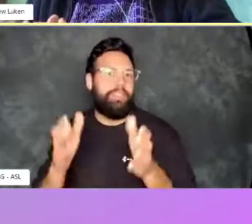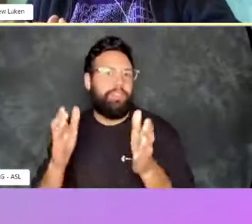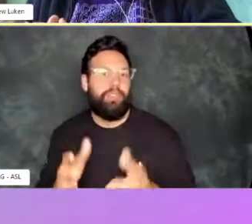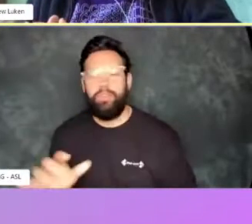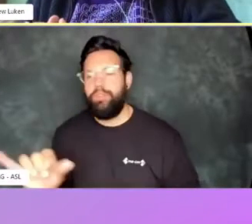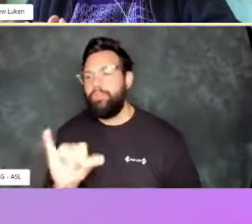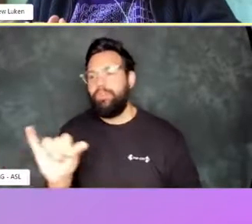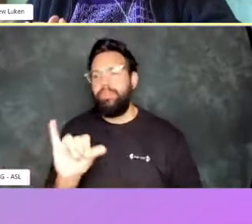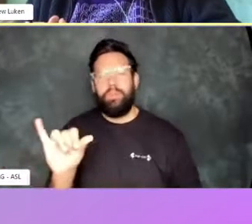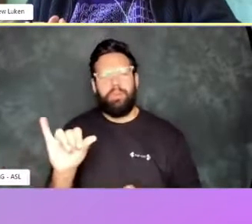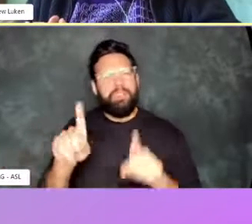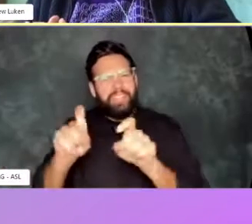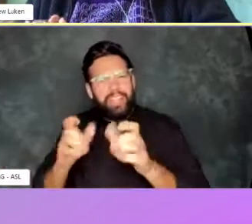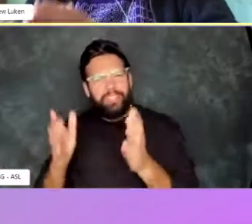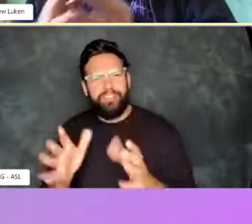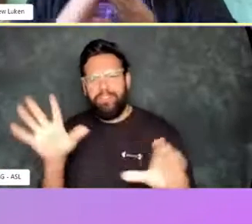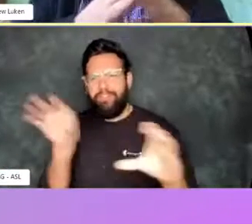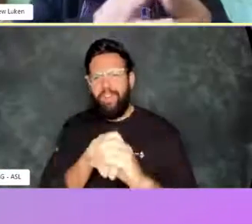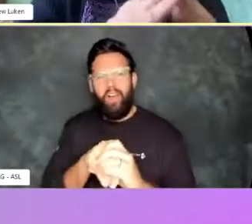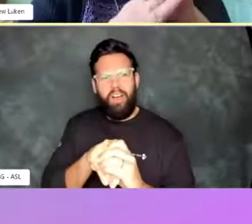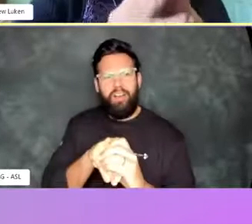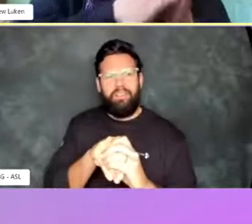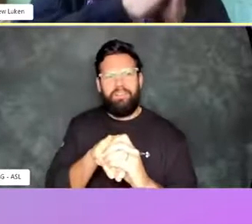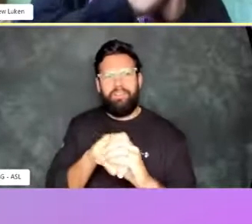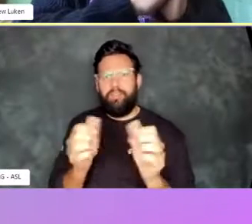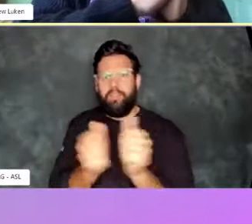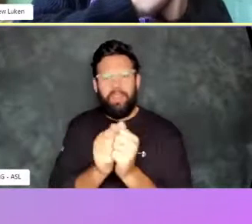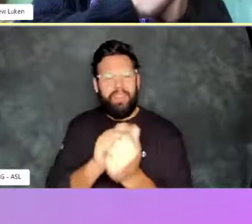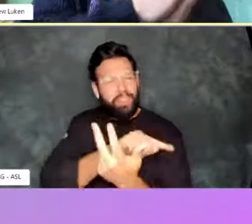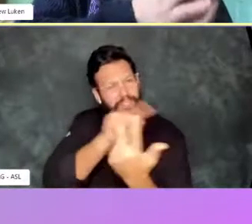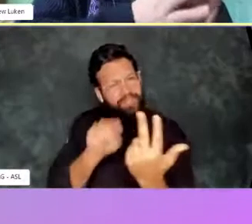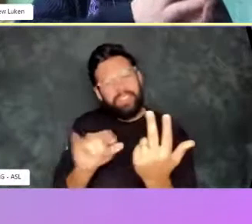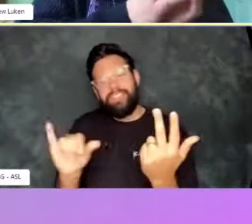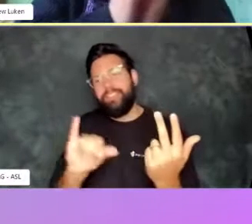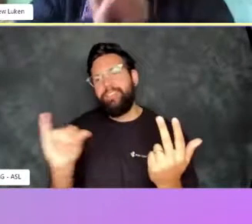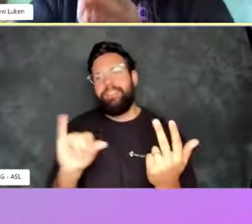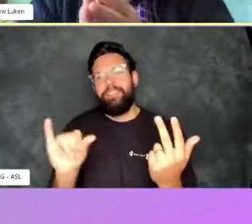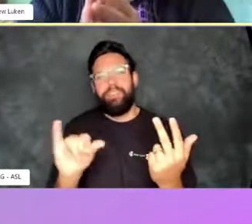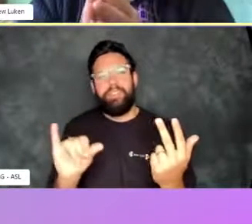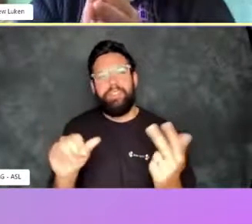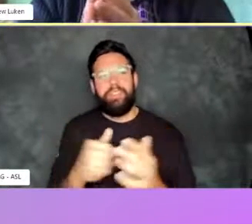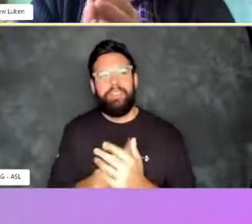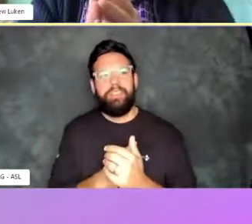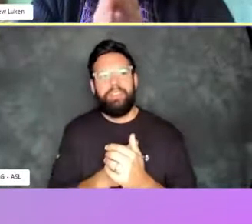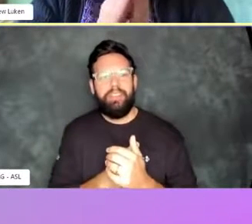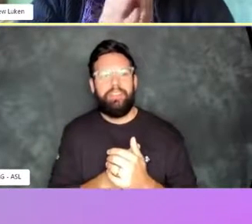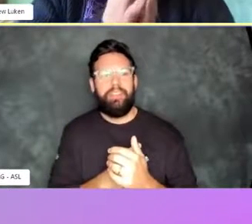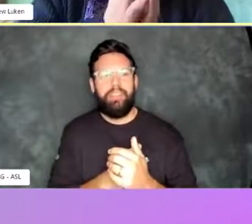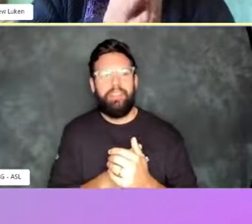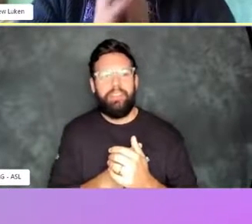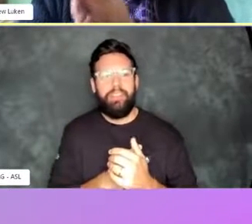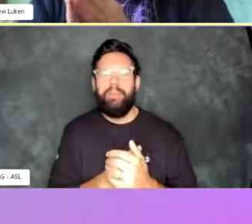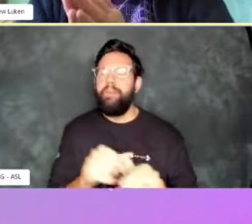interpretation. Design and developers, and again testers, it's critical. Their collaboration across all three